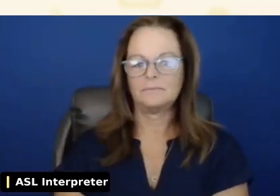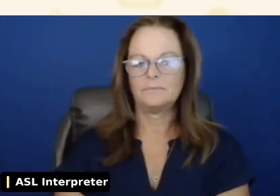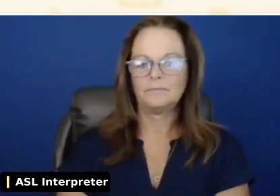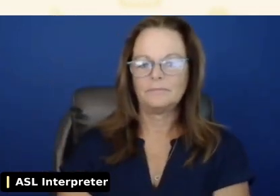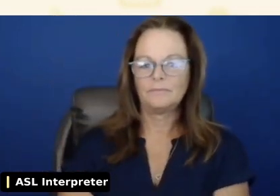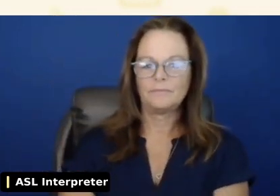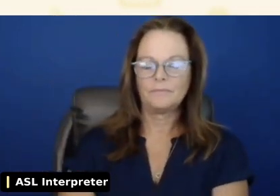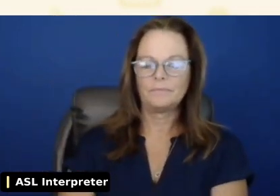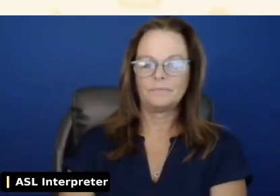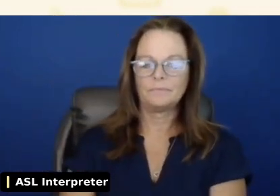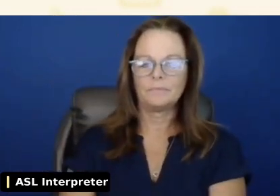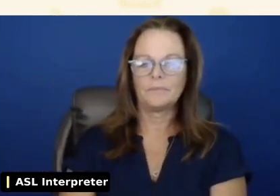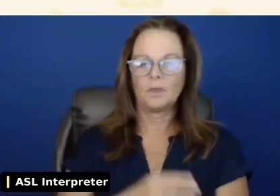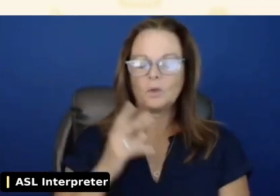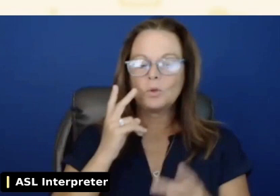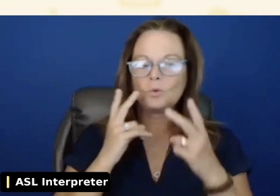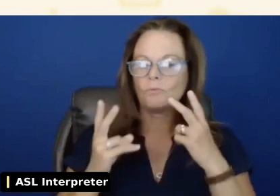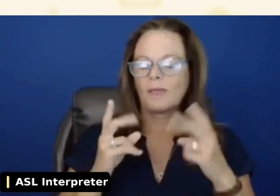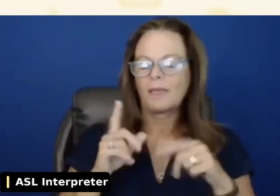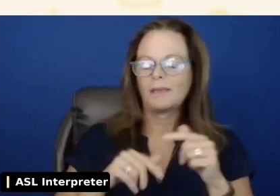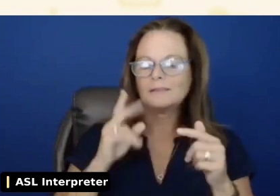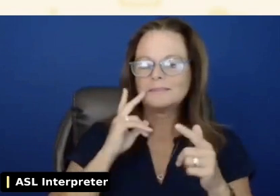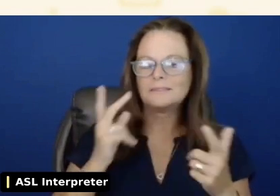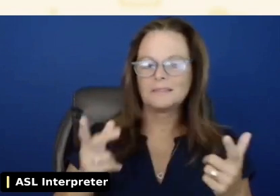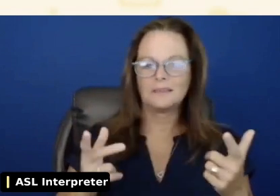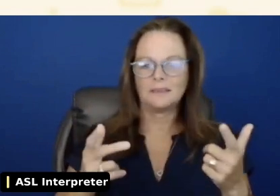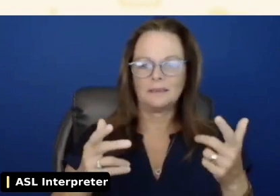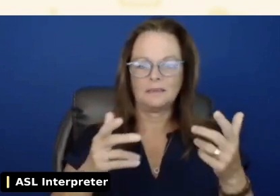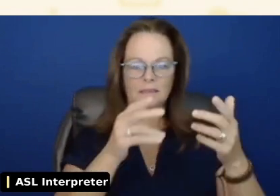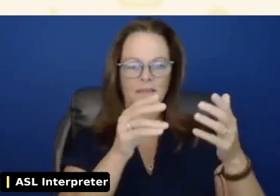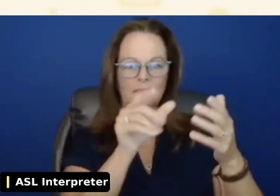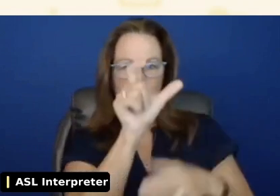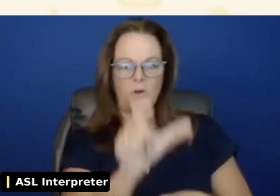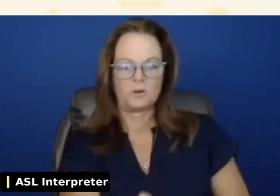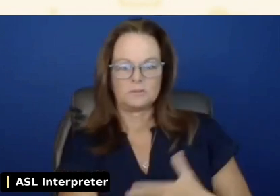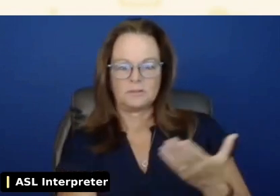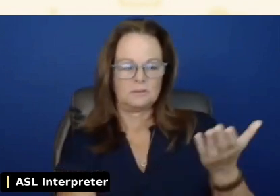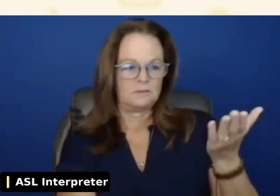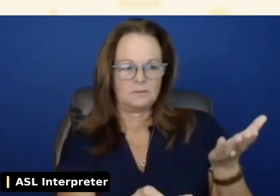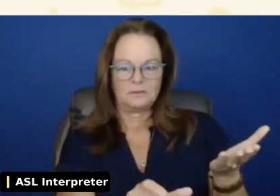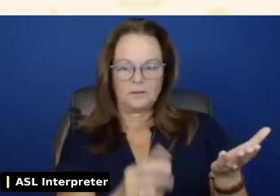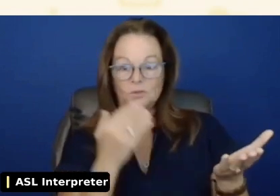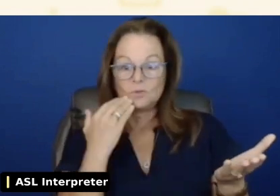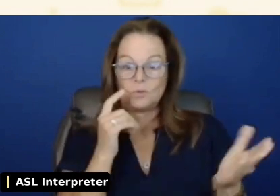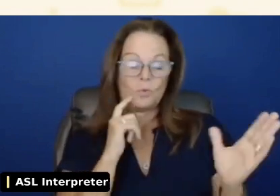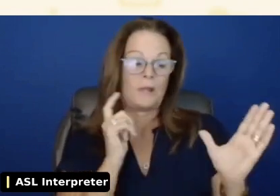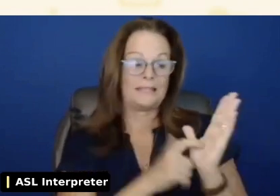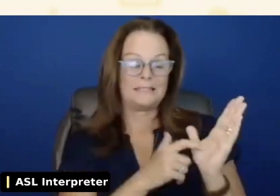When you're walking alongside a person and you can't see it on their face.